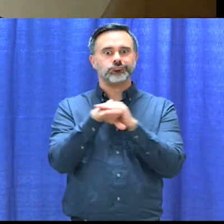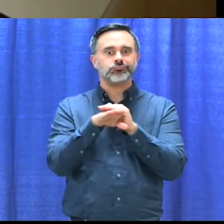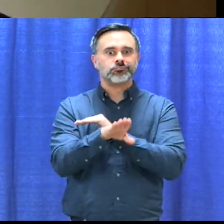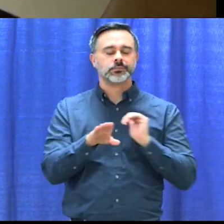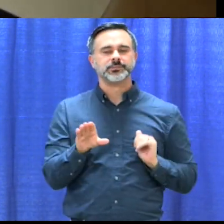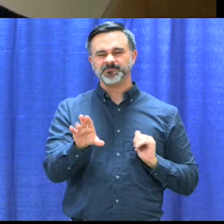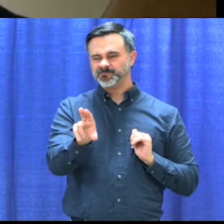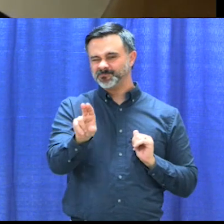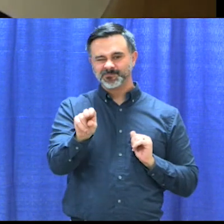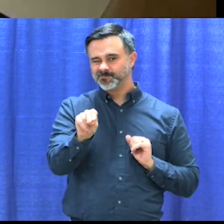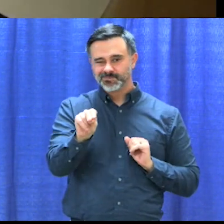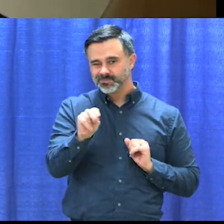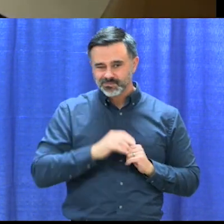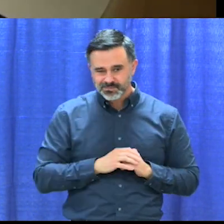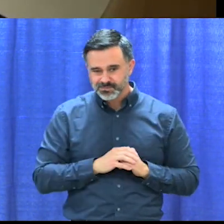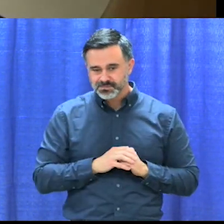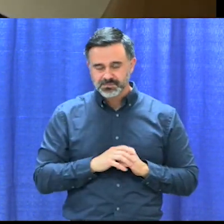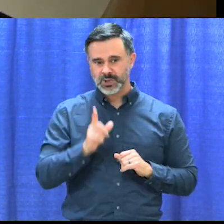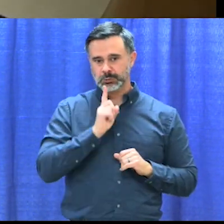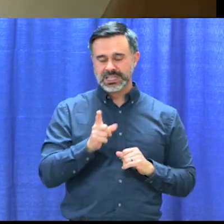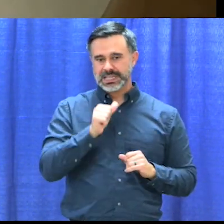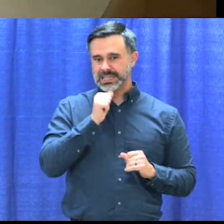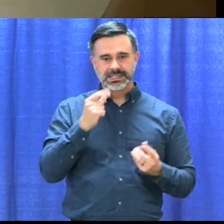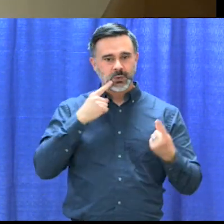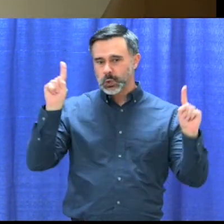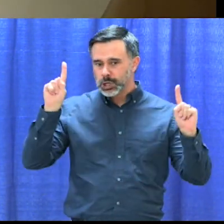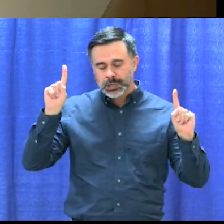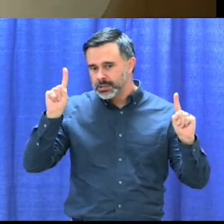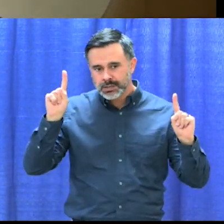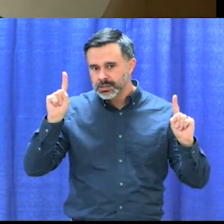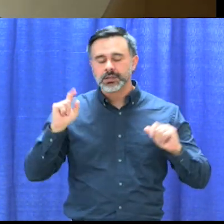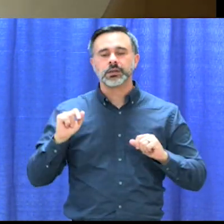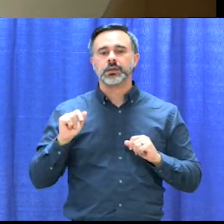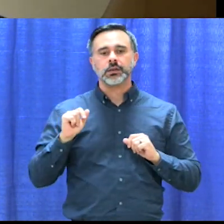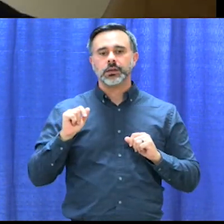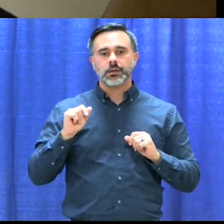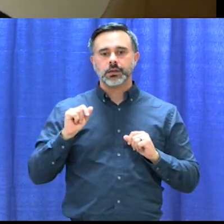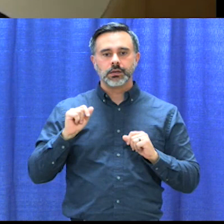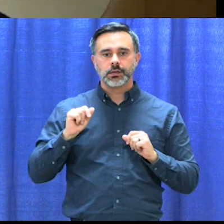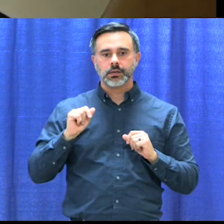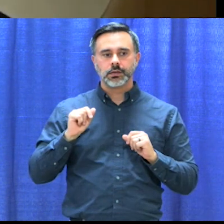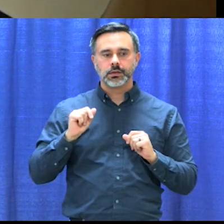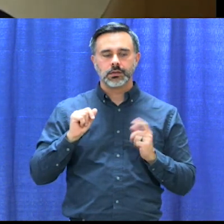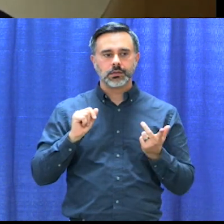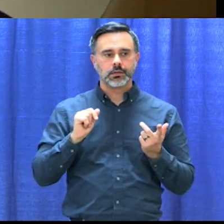Pretty much it really doesn't work to meet even the slightest educational need.